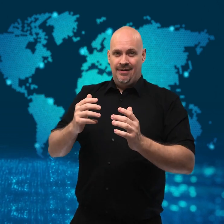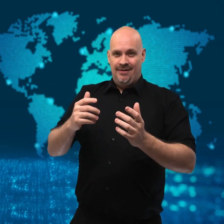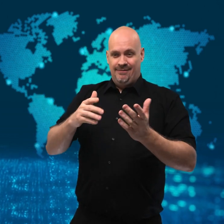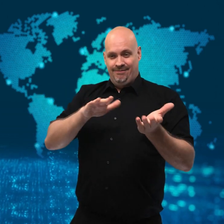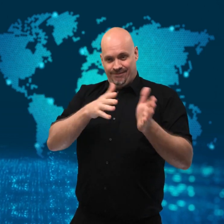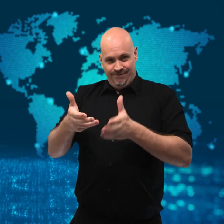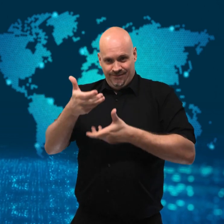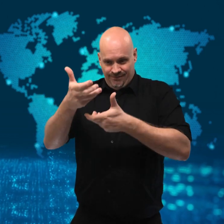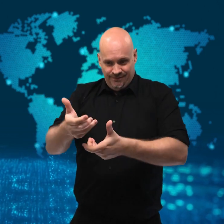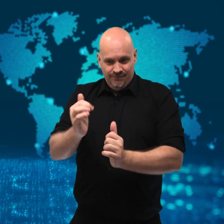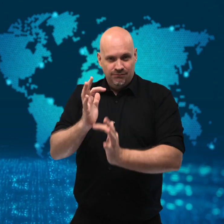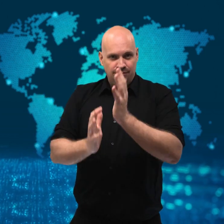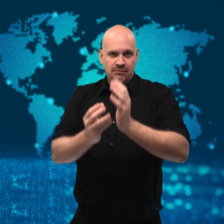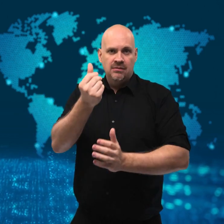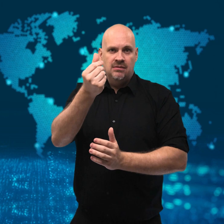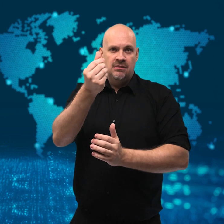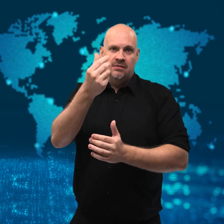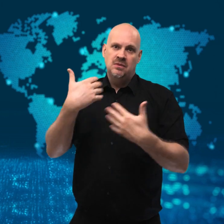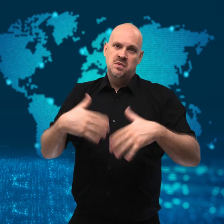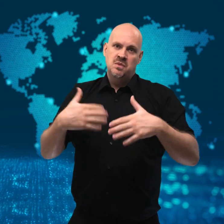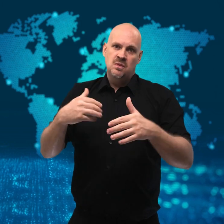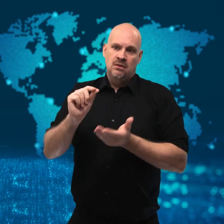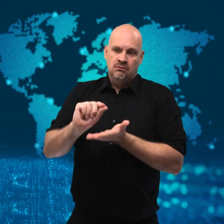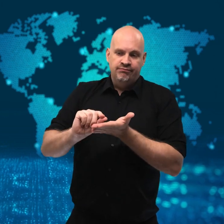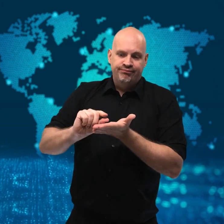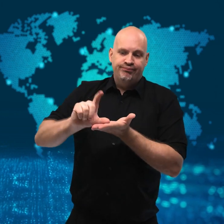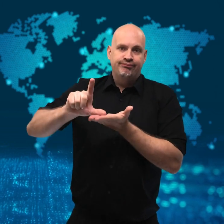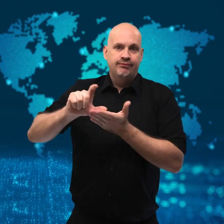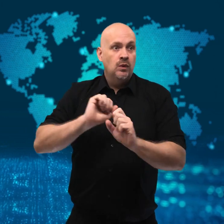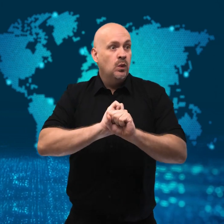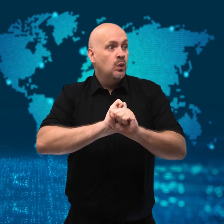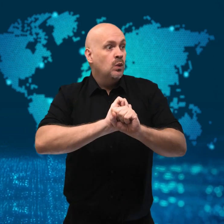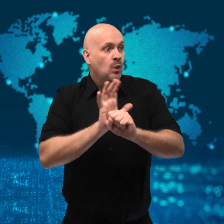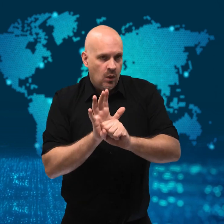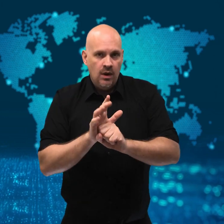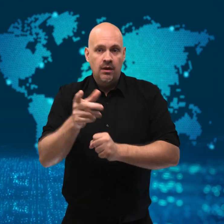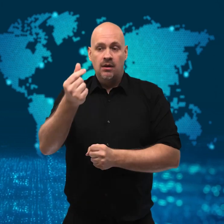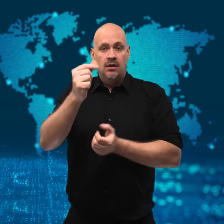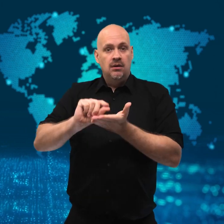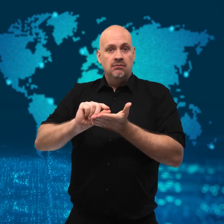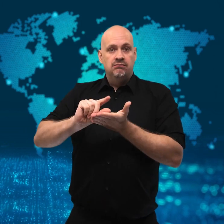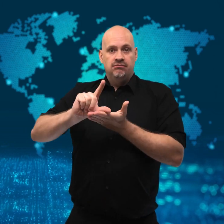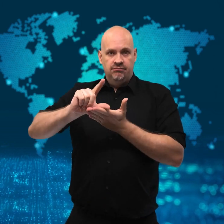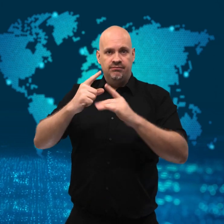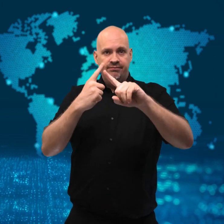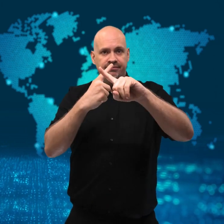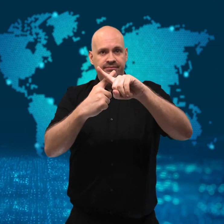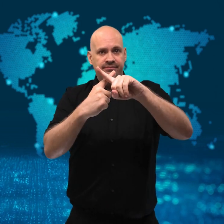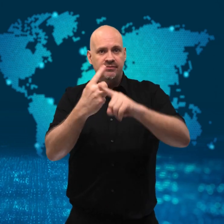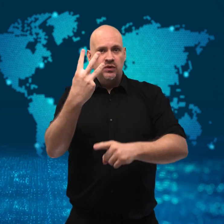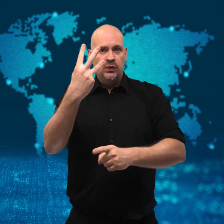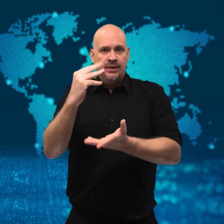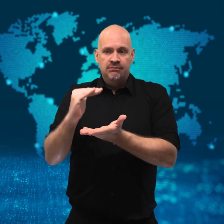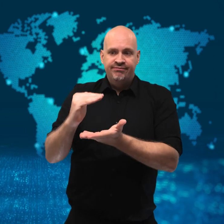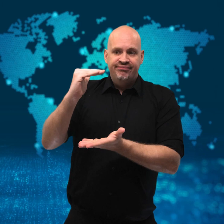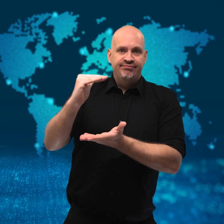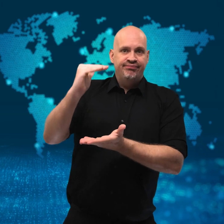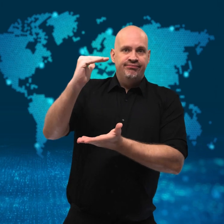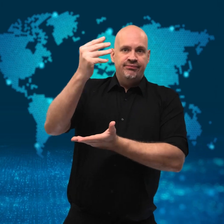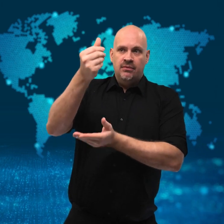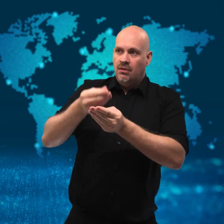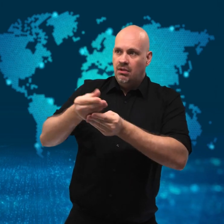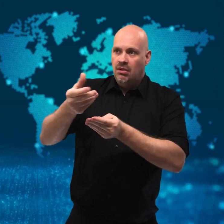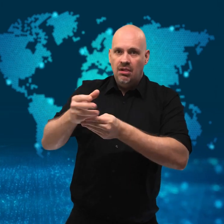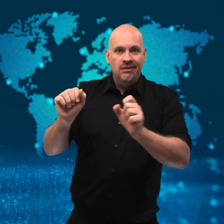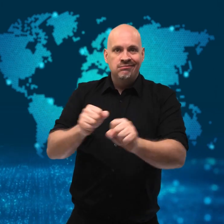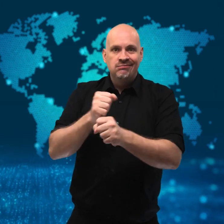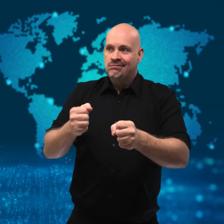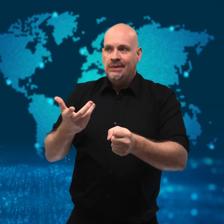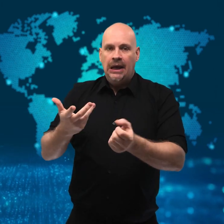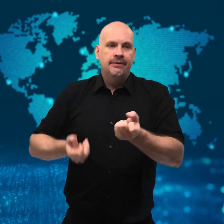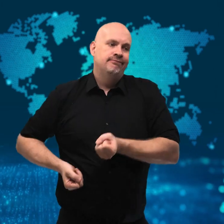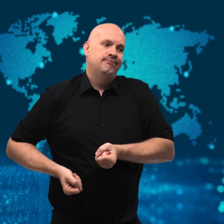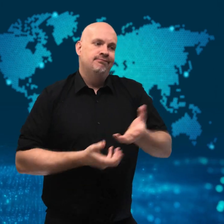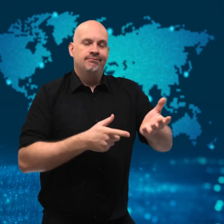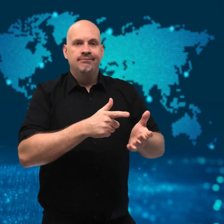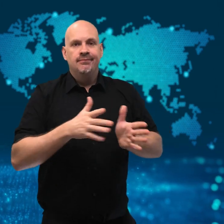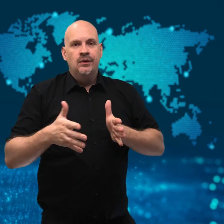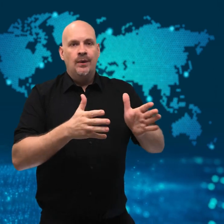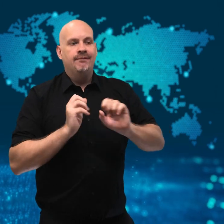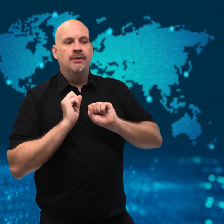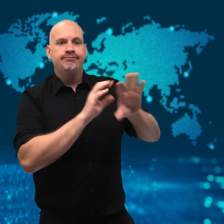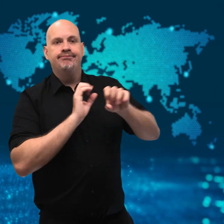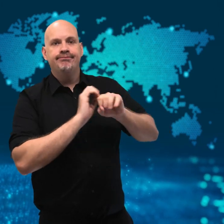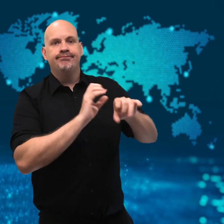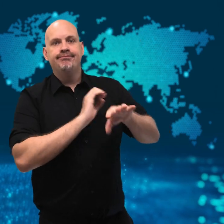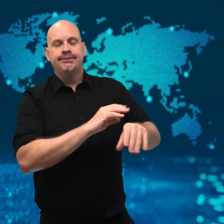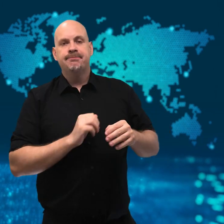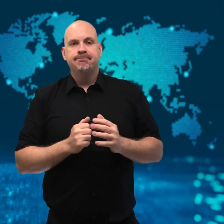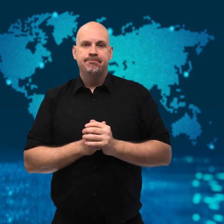over 80 bodies were also found washed up in two other Indian states.